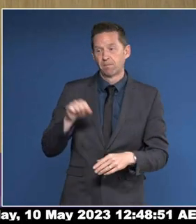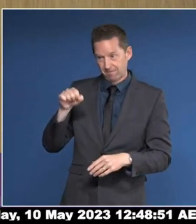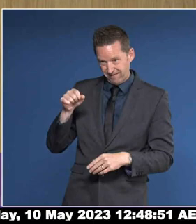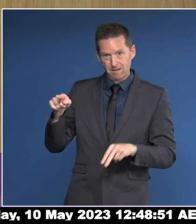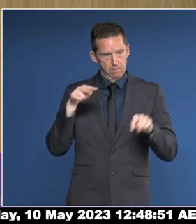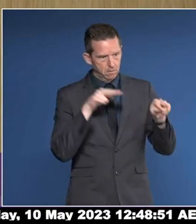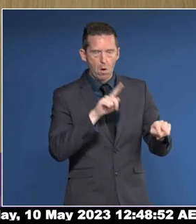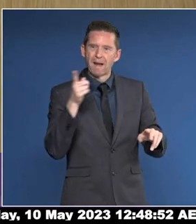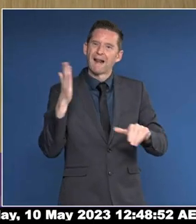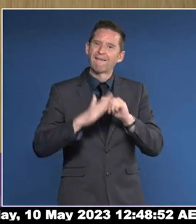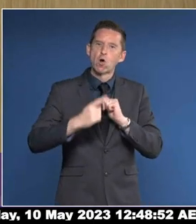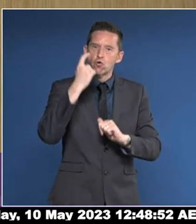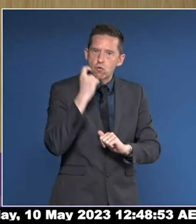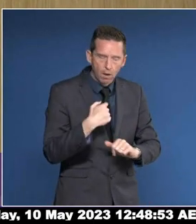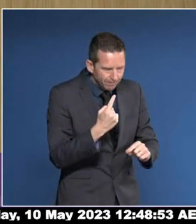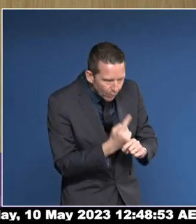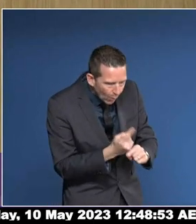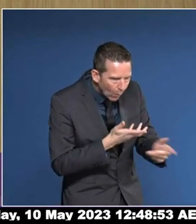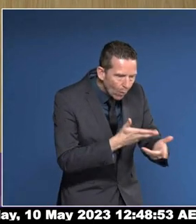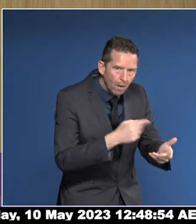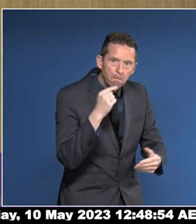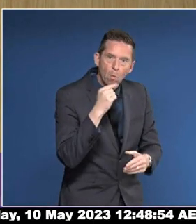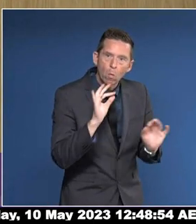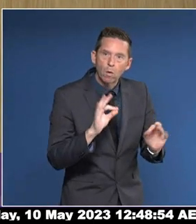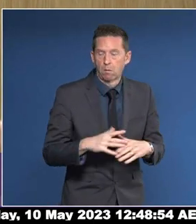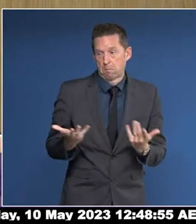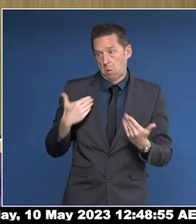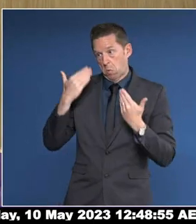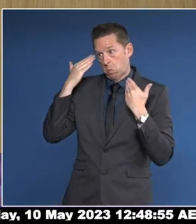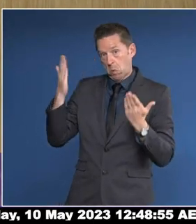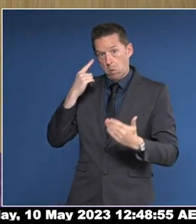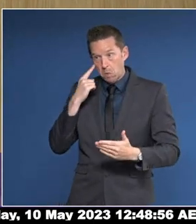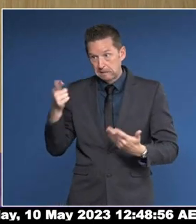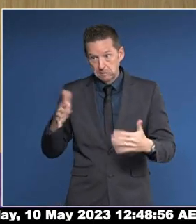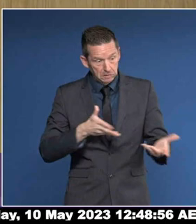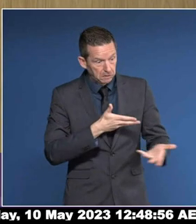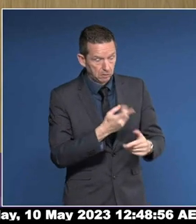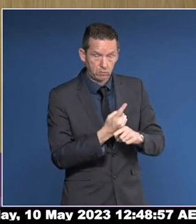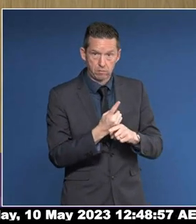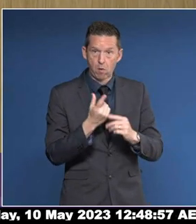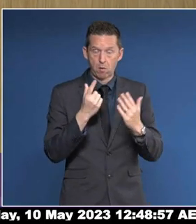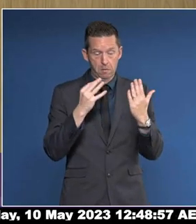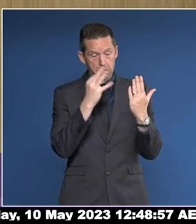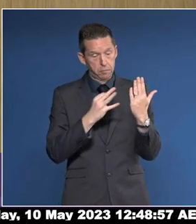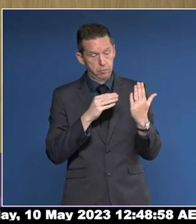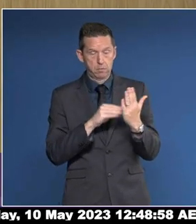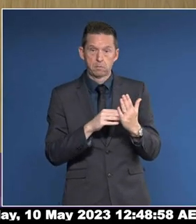attempt to speak to them. I don't know whether they did or they didn't. Just because it's not recorded here does not mean they didn't attempt to speak with them.